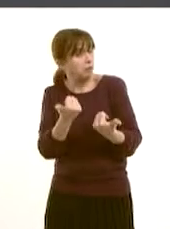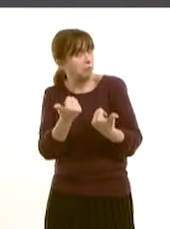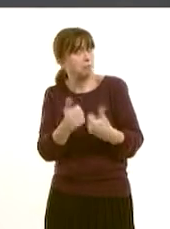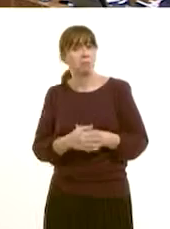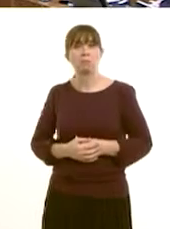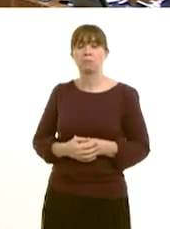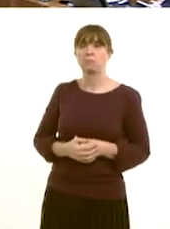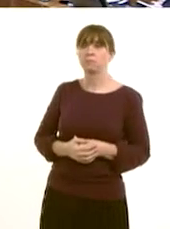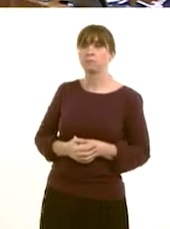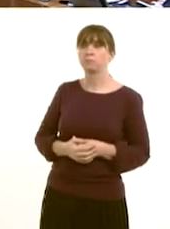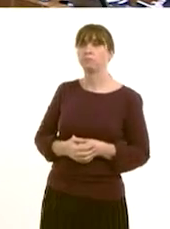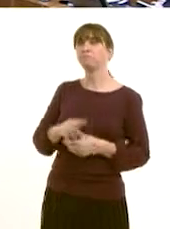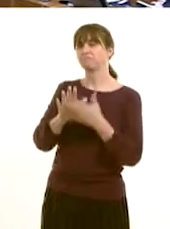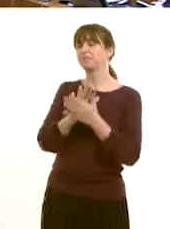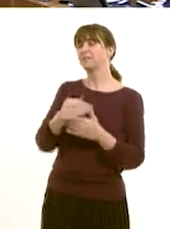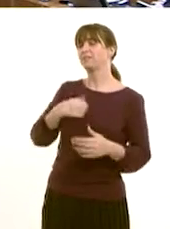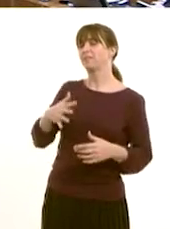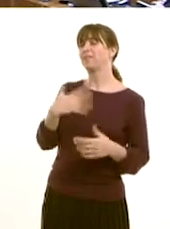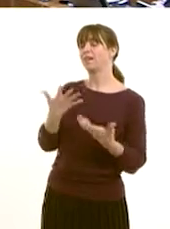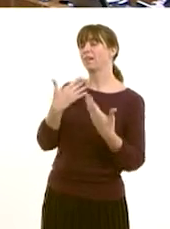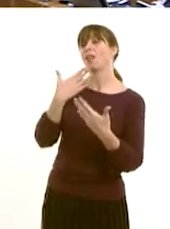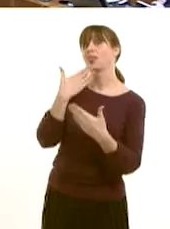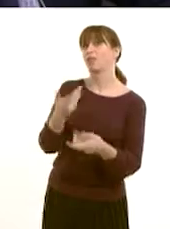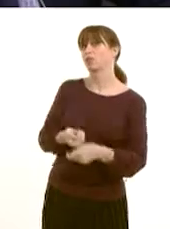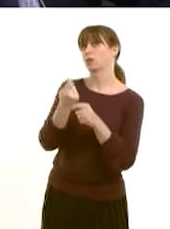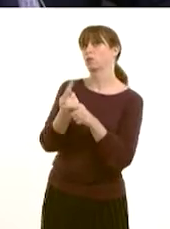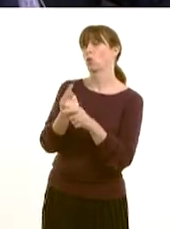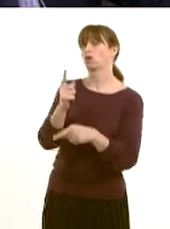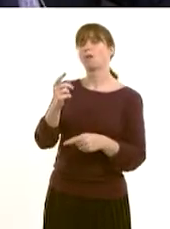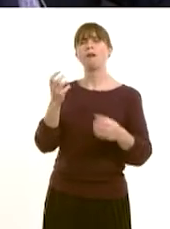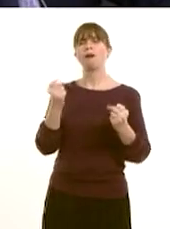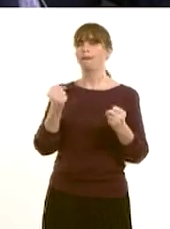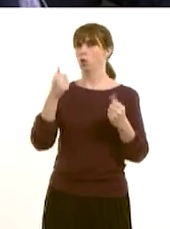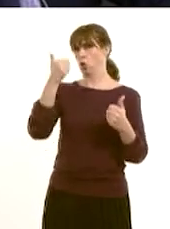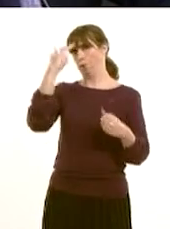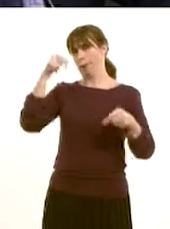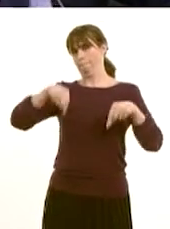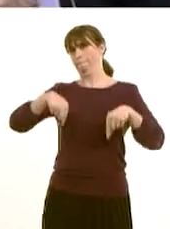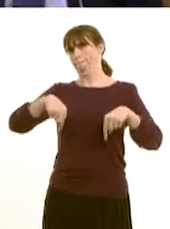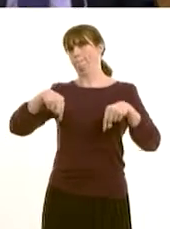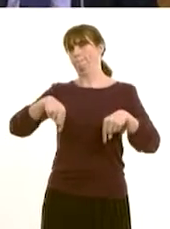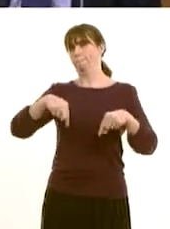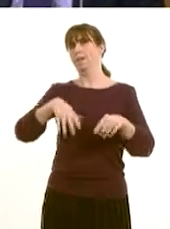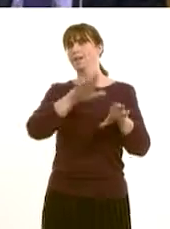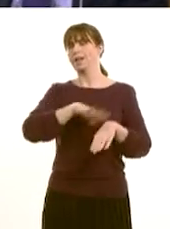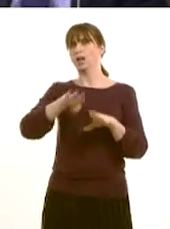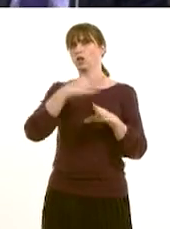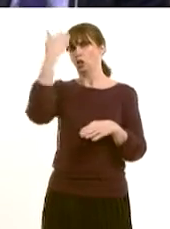Carwyn Jones: It tells us a huge amount, and I thank the Member for the question. We have an excellent track record of participating in the national stroke audits run by the Royal